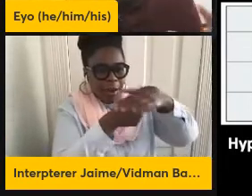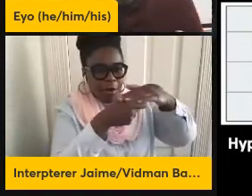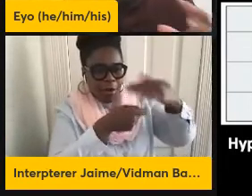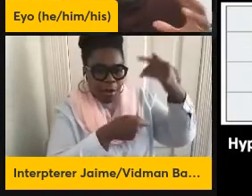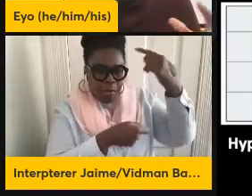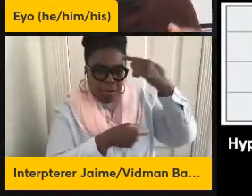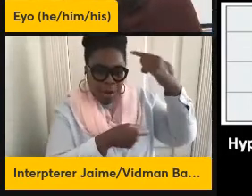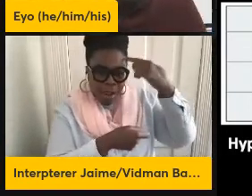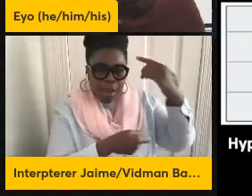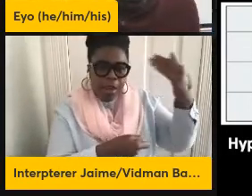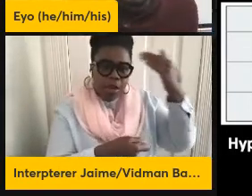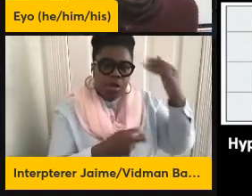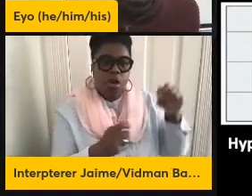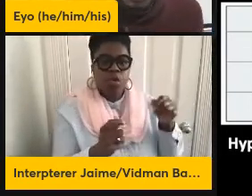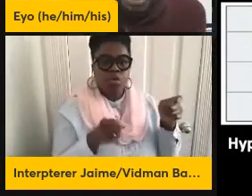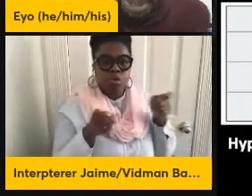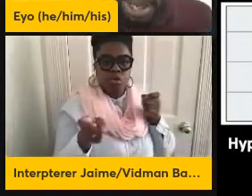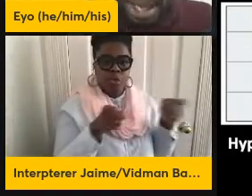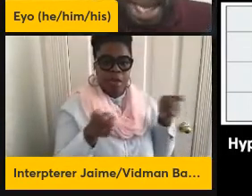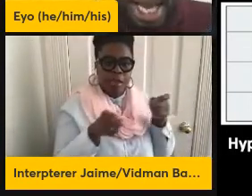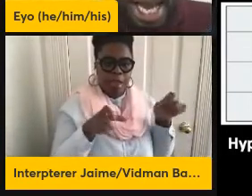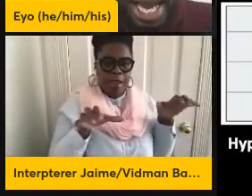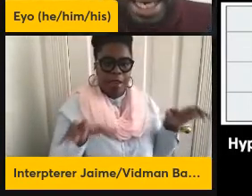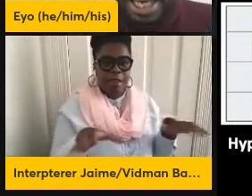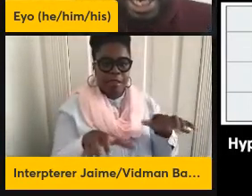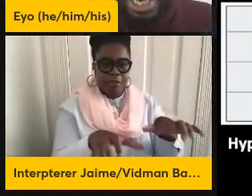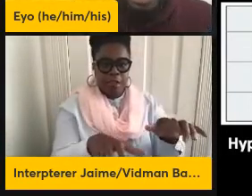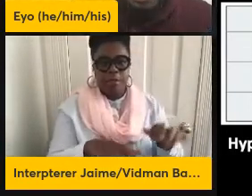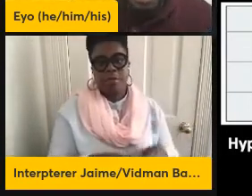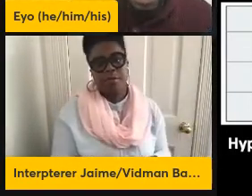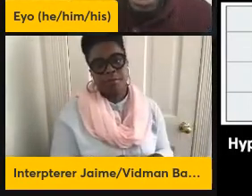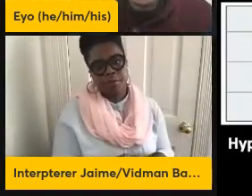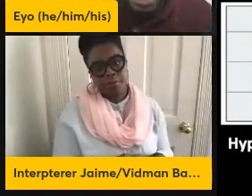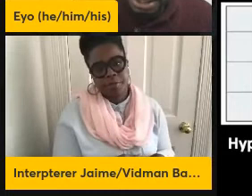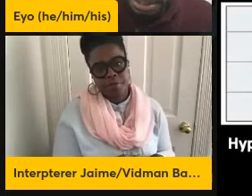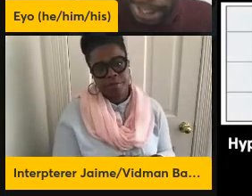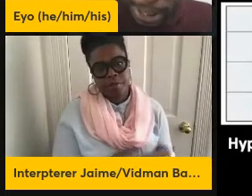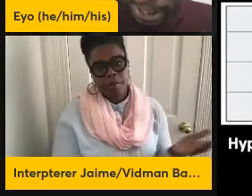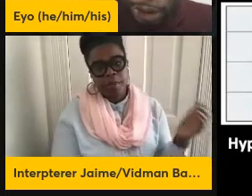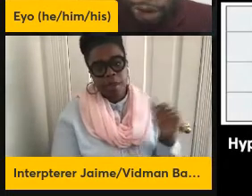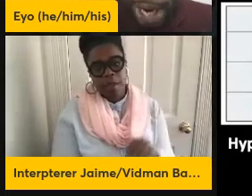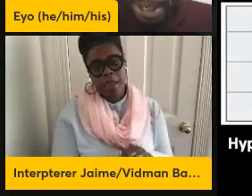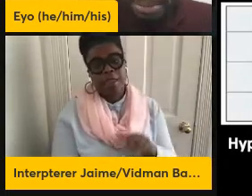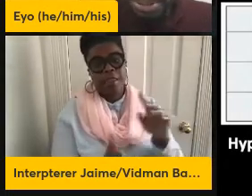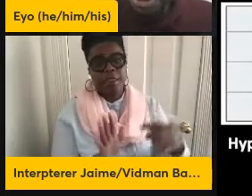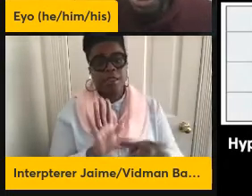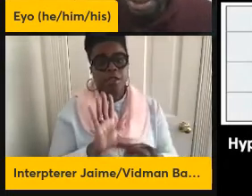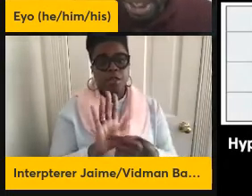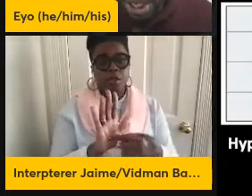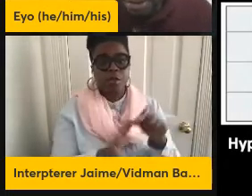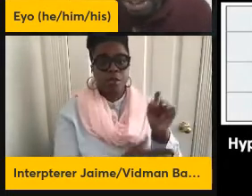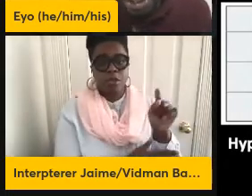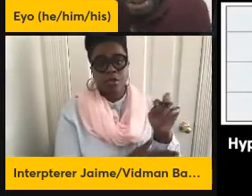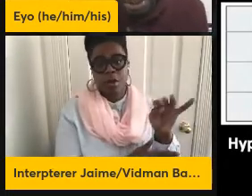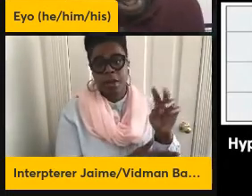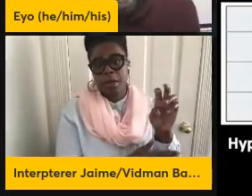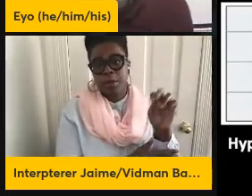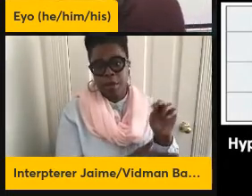regulate motor activity. And, again, this is present in the striatum. But if we look in other regions of the brain like De